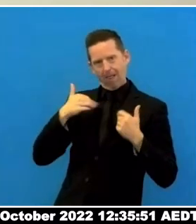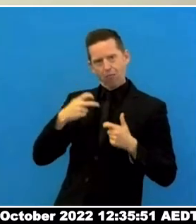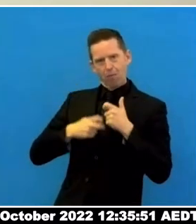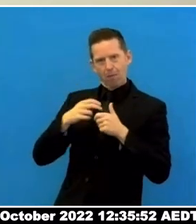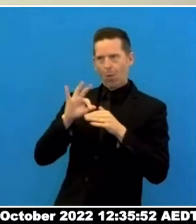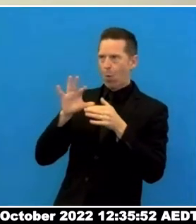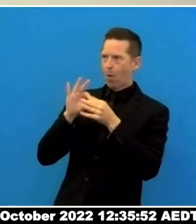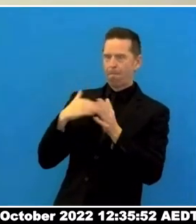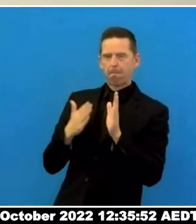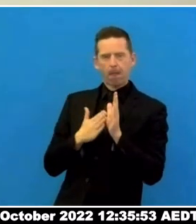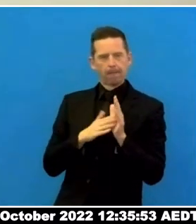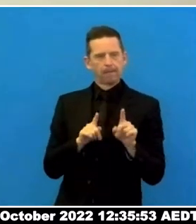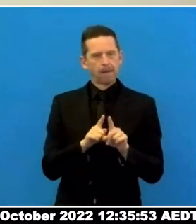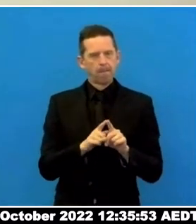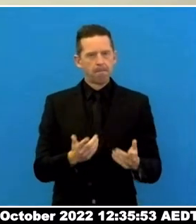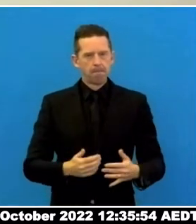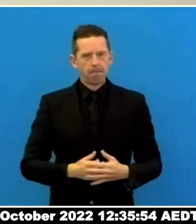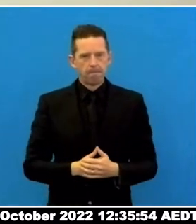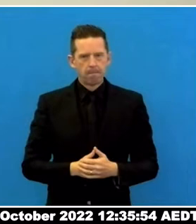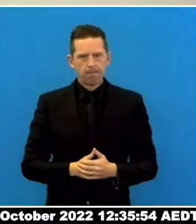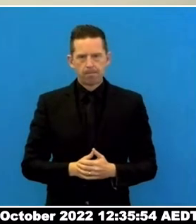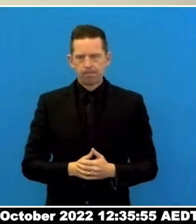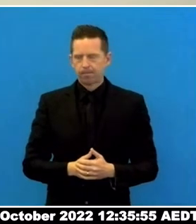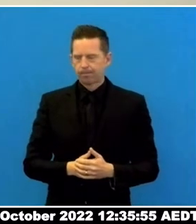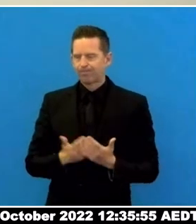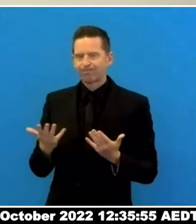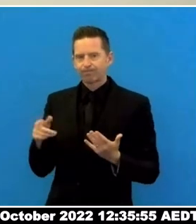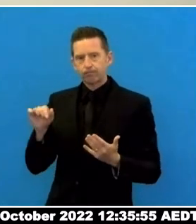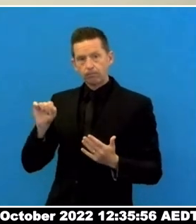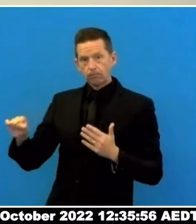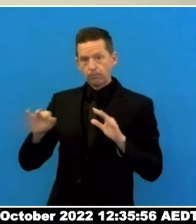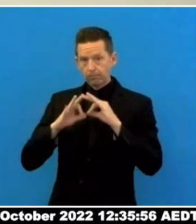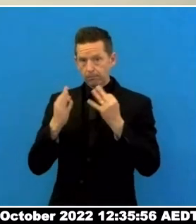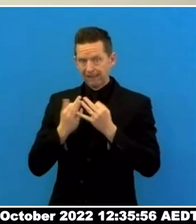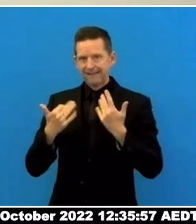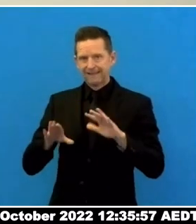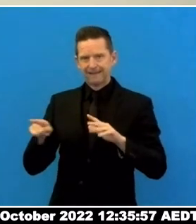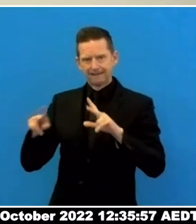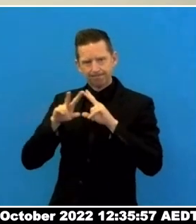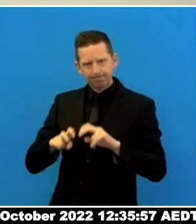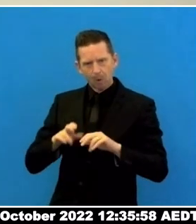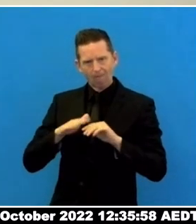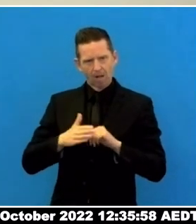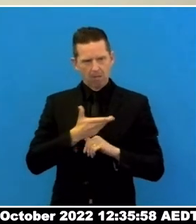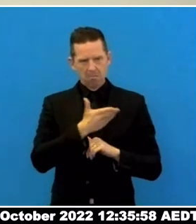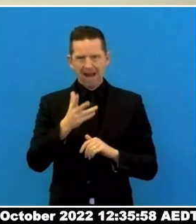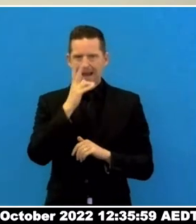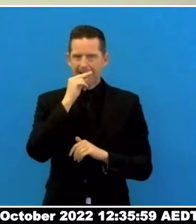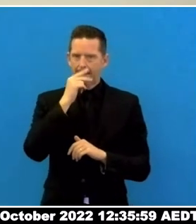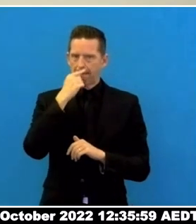So Foundation House has undertaken a study in relation to young people from refugee backgrounds